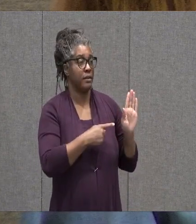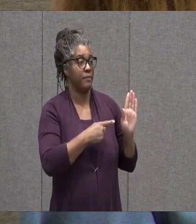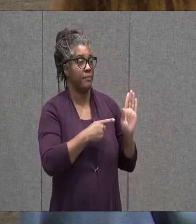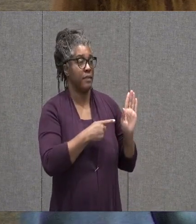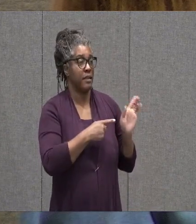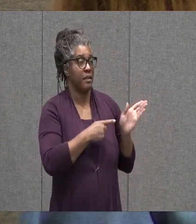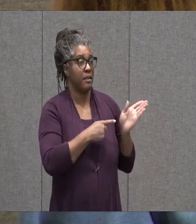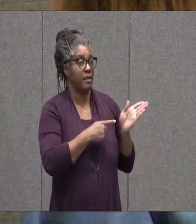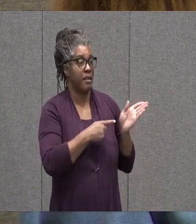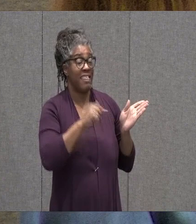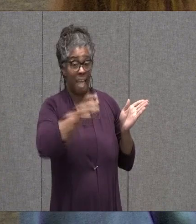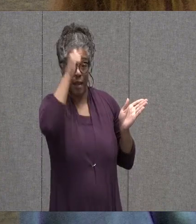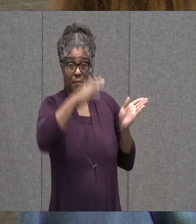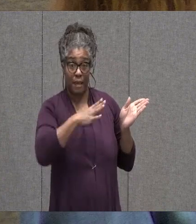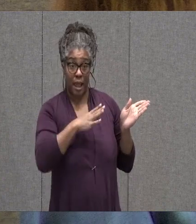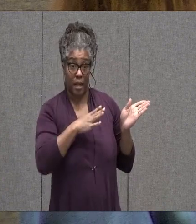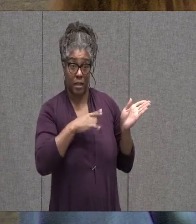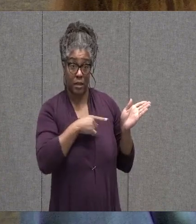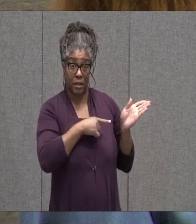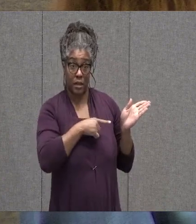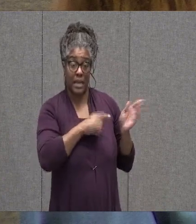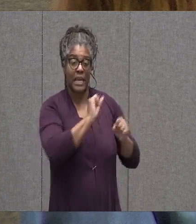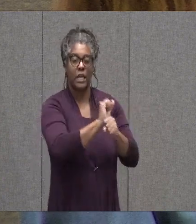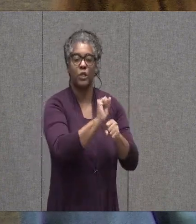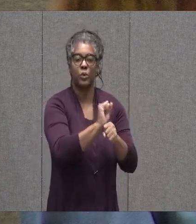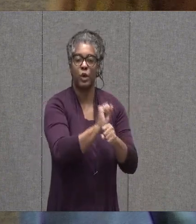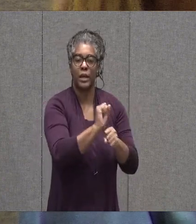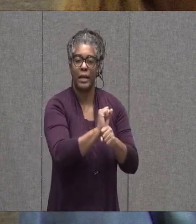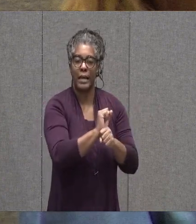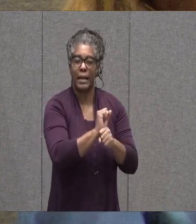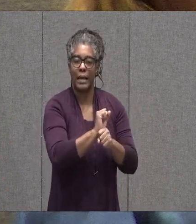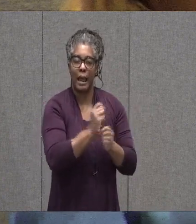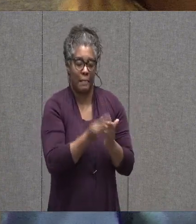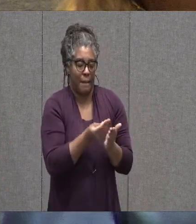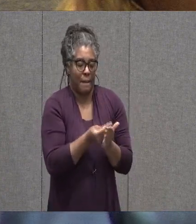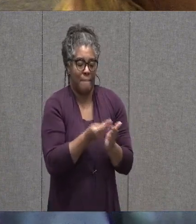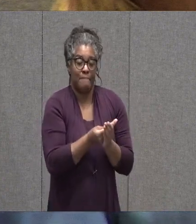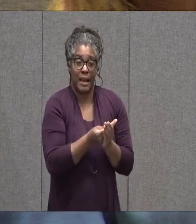The income he earns at work may also be called wages.